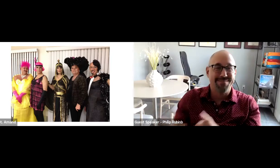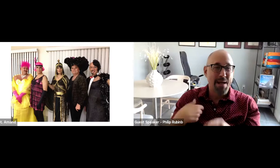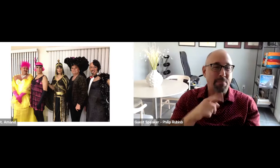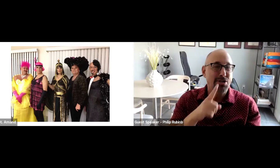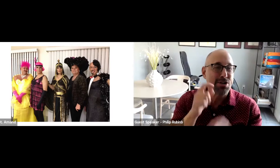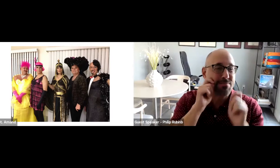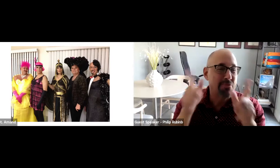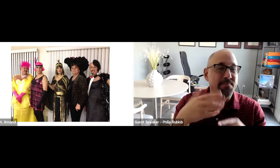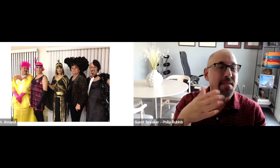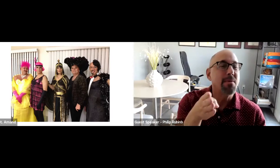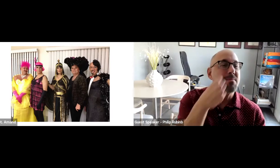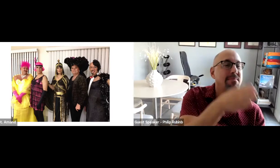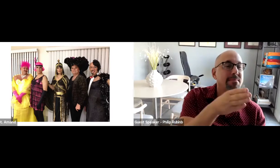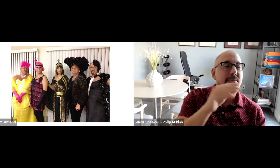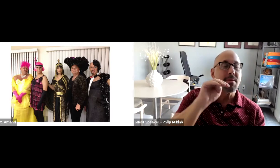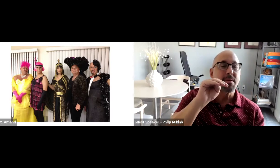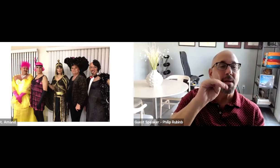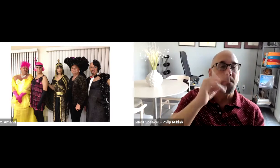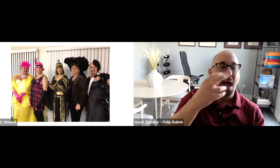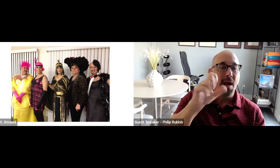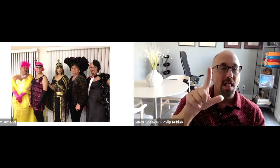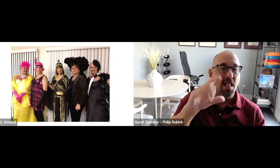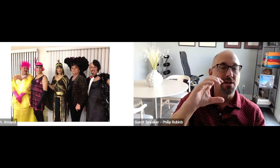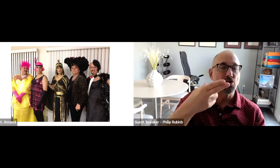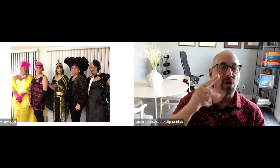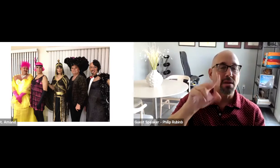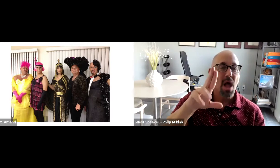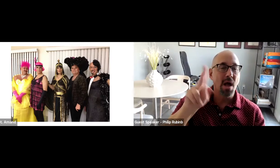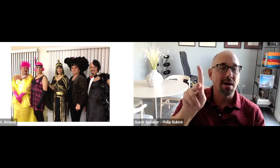but he's here now in Palm Springs. Heh heh heh! Let's see.